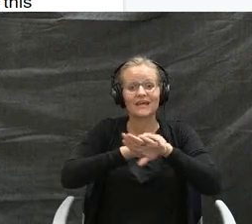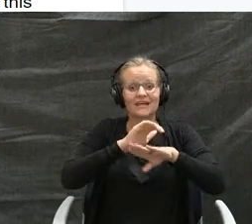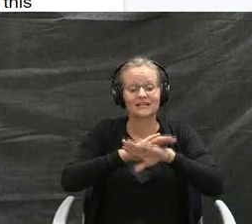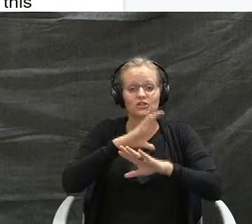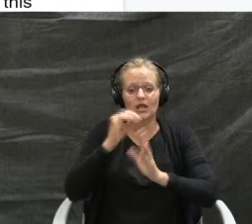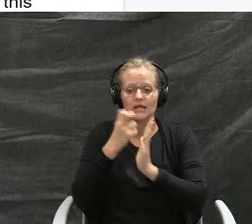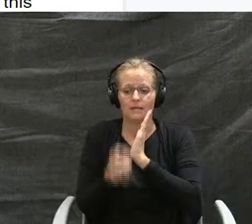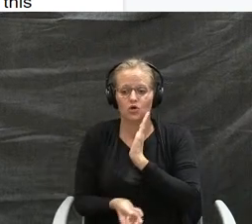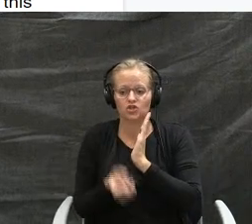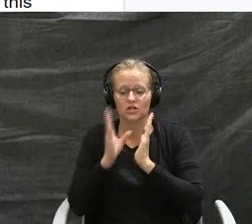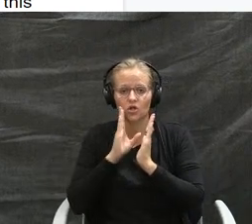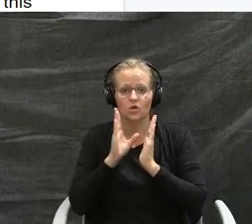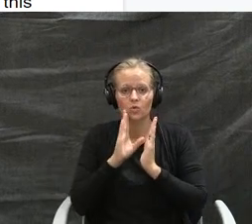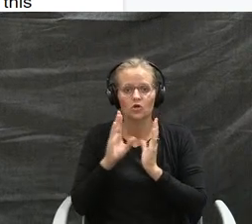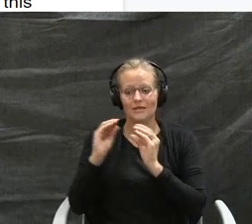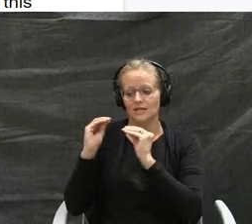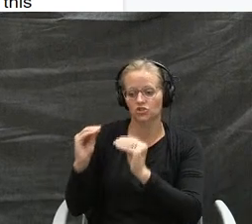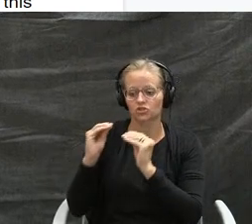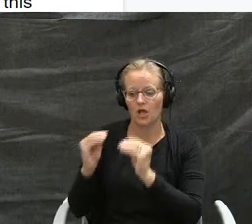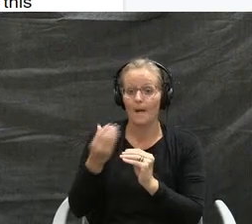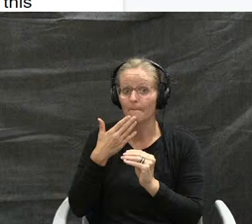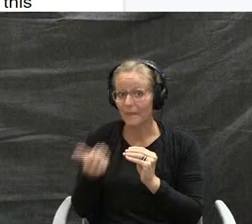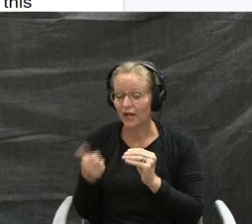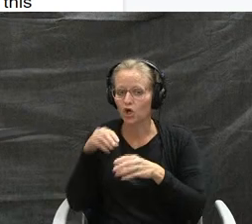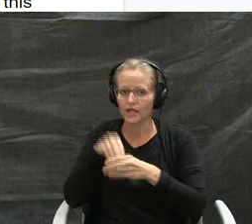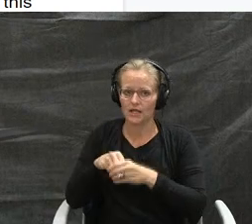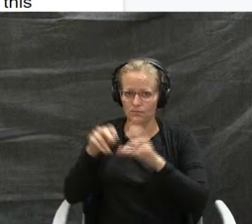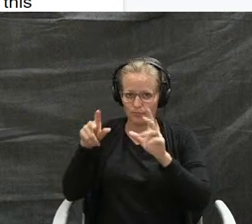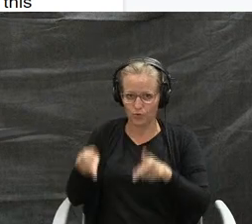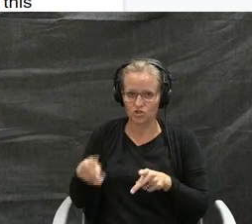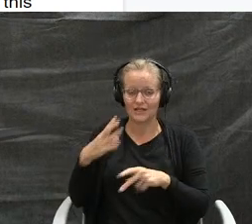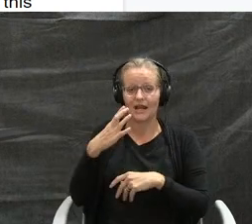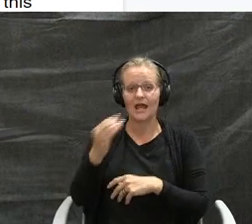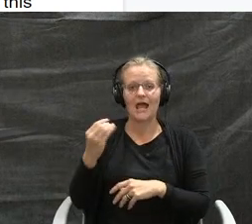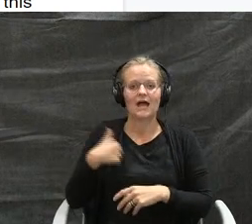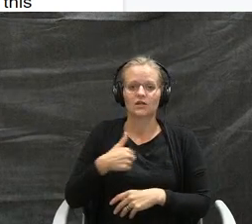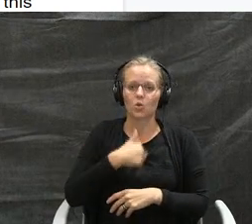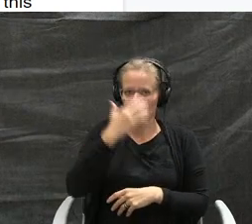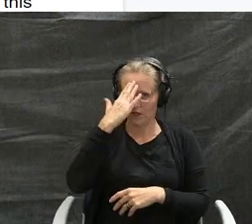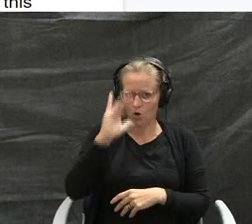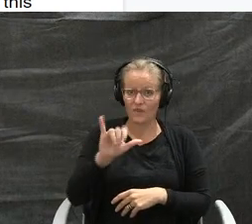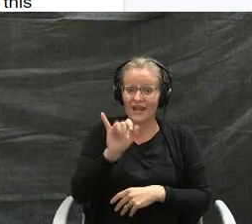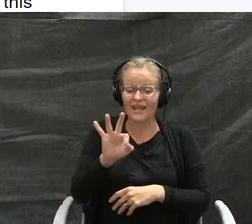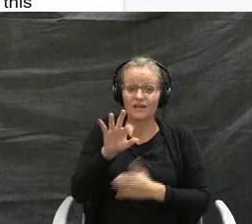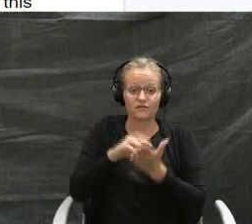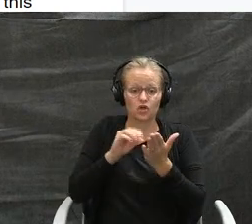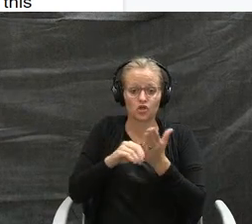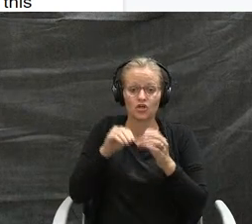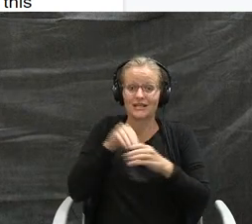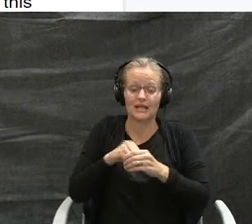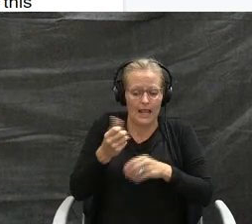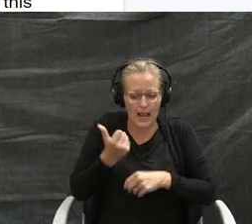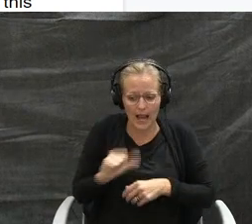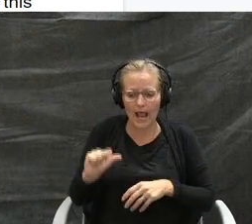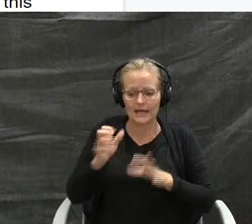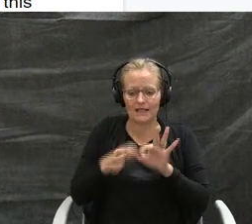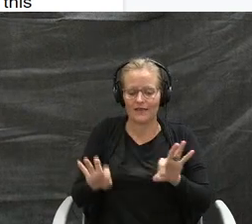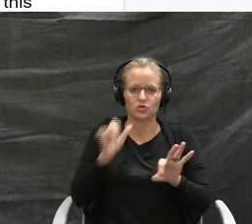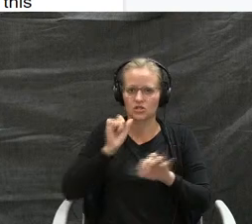they're taught more in depth in person, and we know. Learning in any language will not be dependent on apparent primarily.